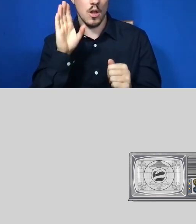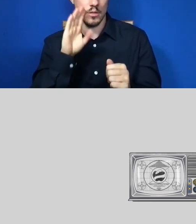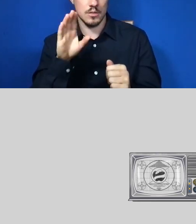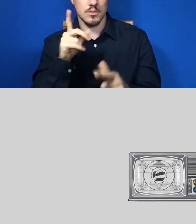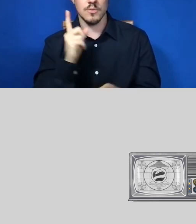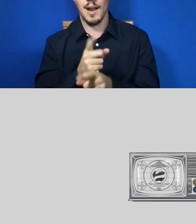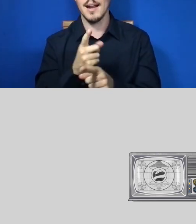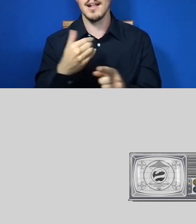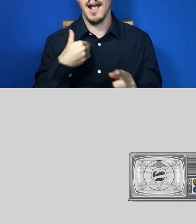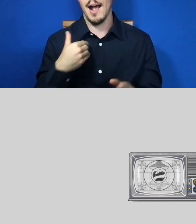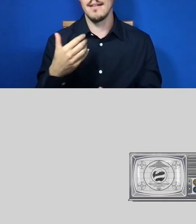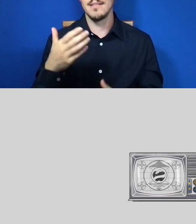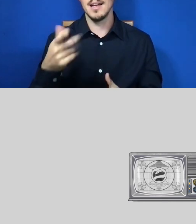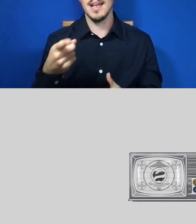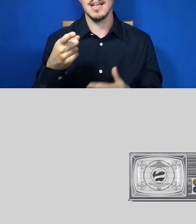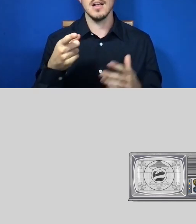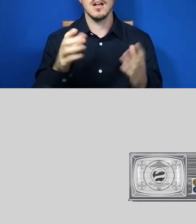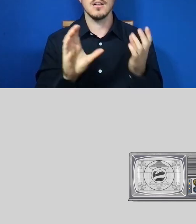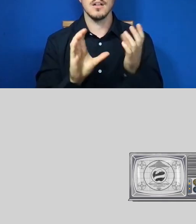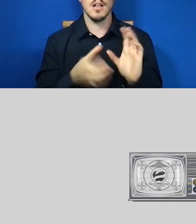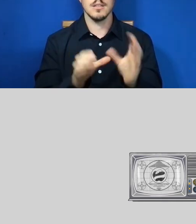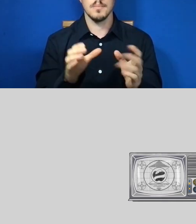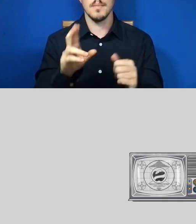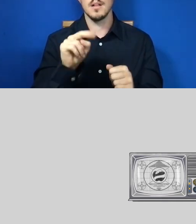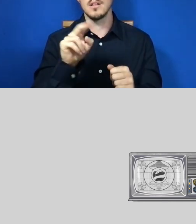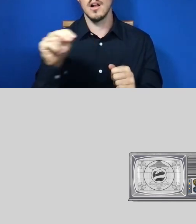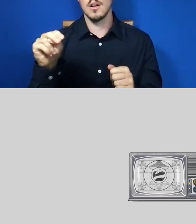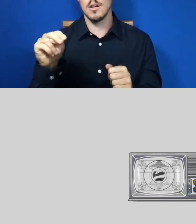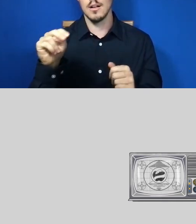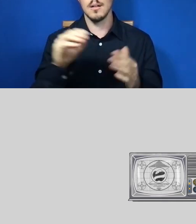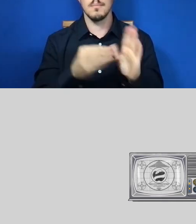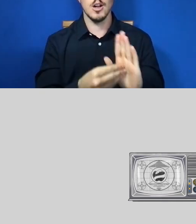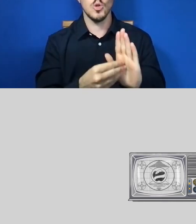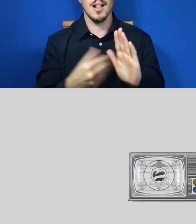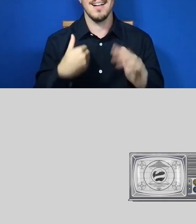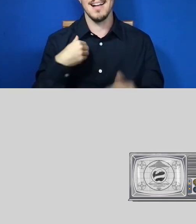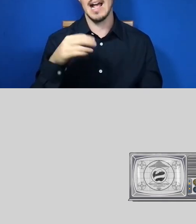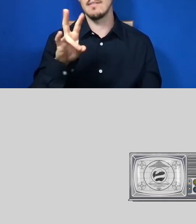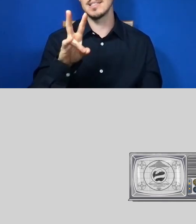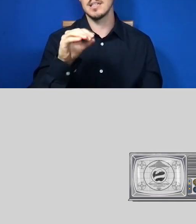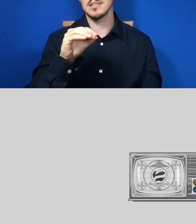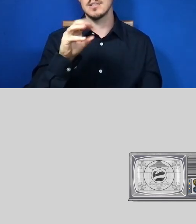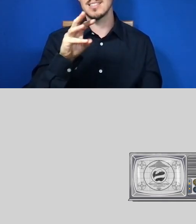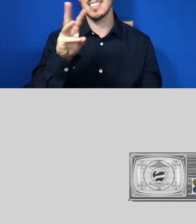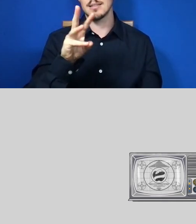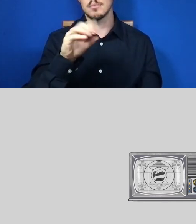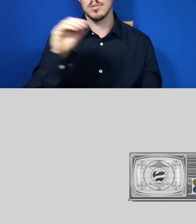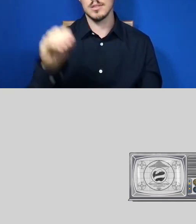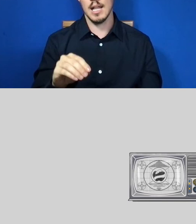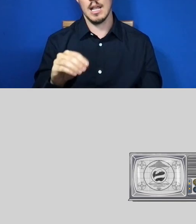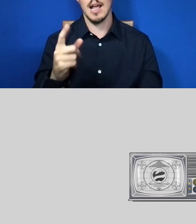if we have our custom convolutional neural network model, we'll have a 76% accuracy rate.